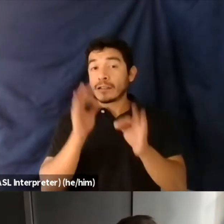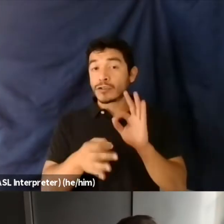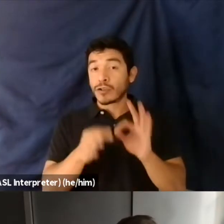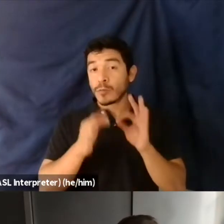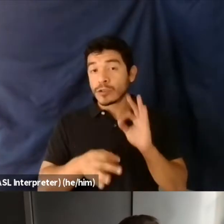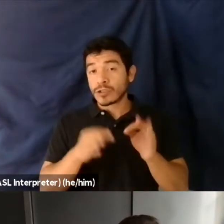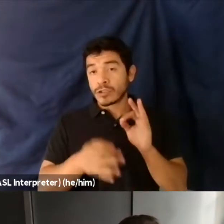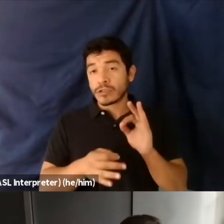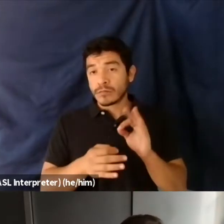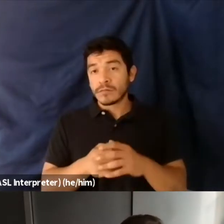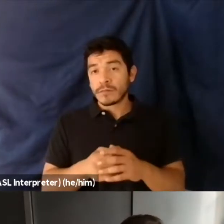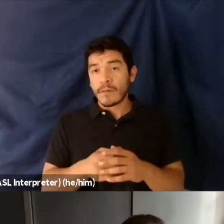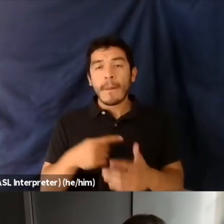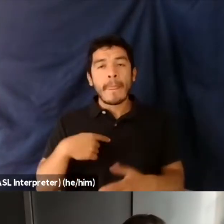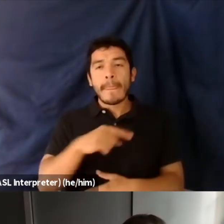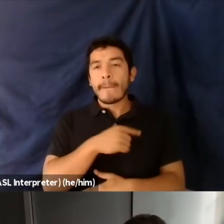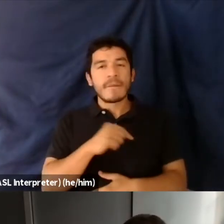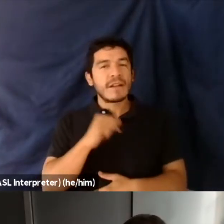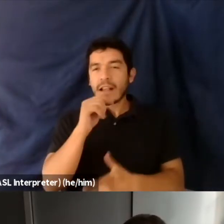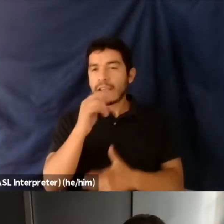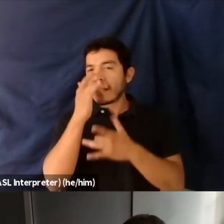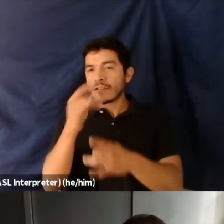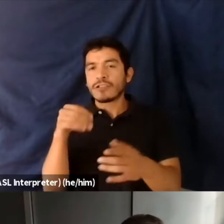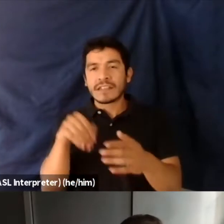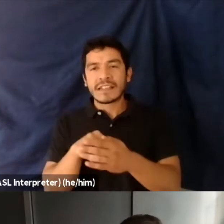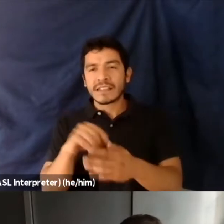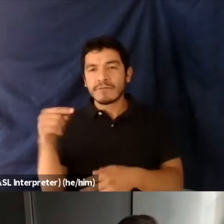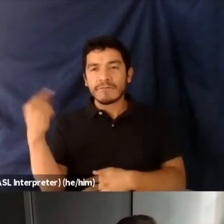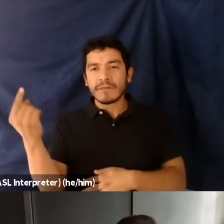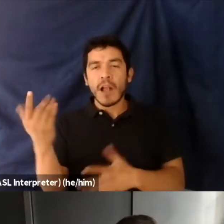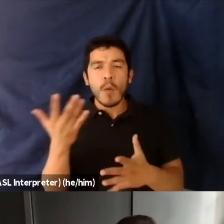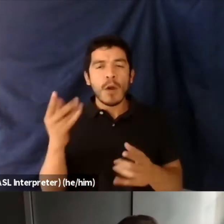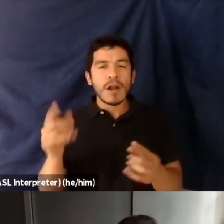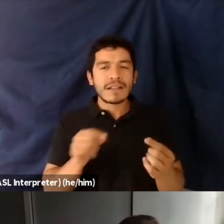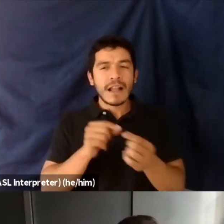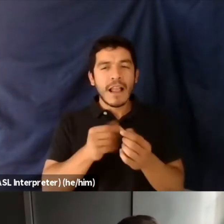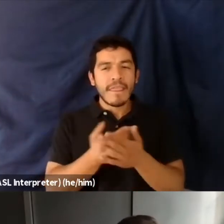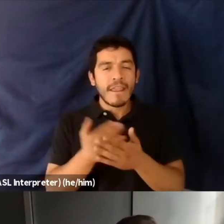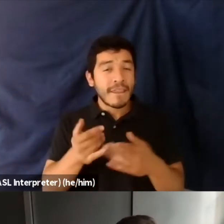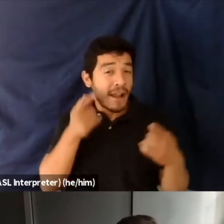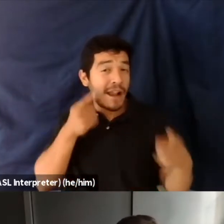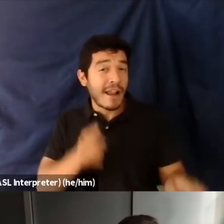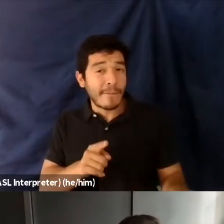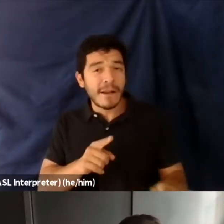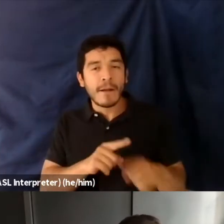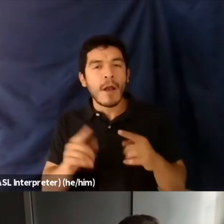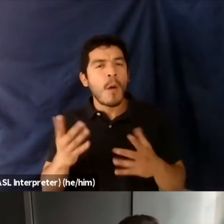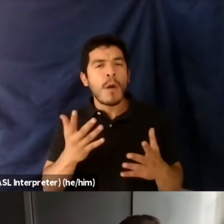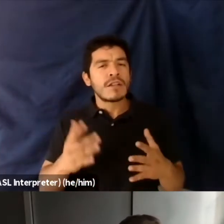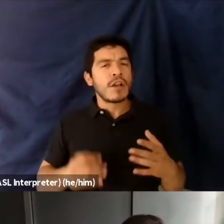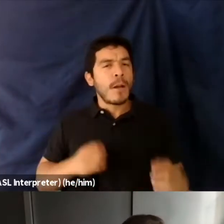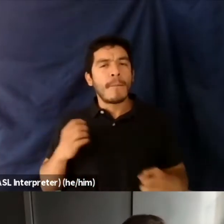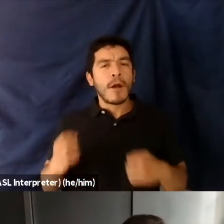we were so not always interested in like, what is the exact thing that happened, but what's like the emotional reverberation that creates